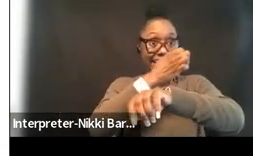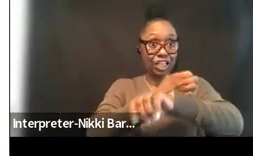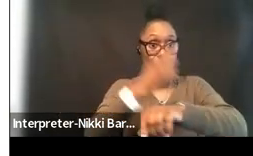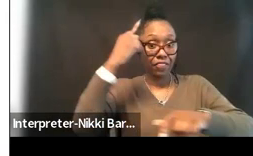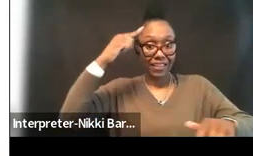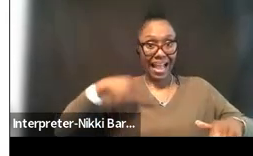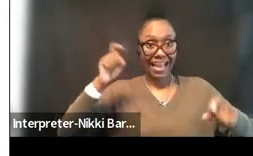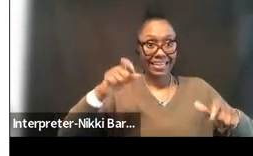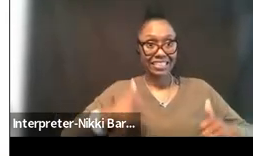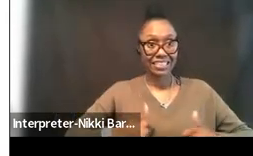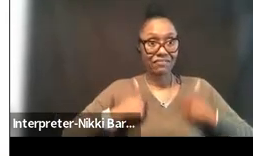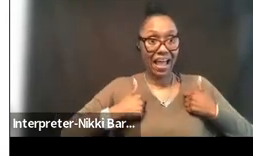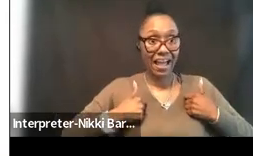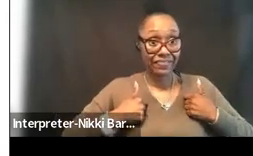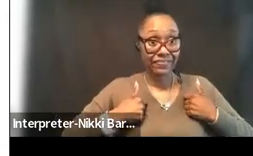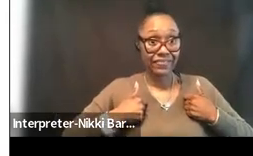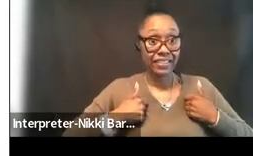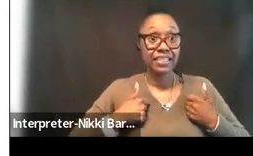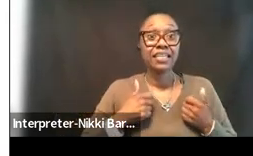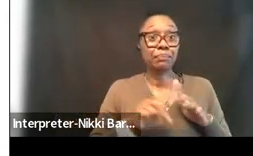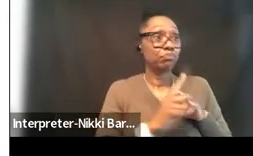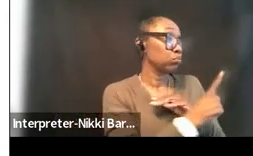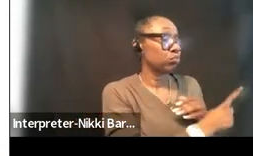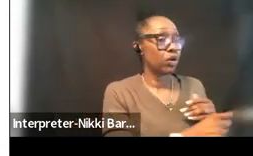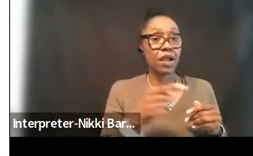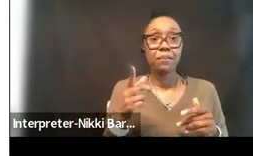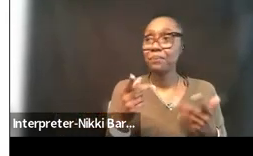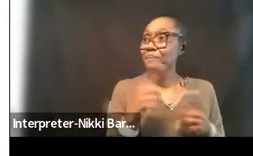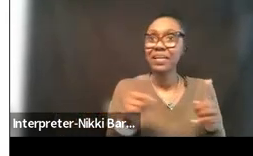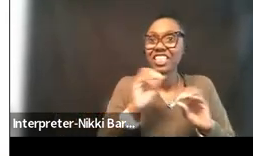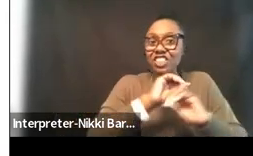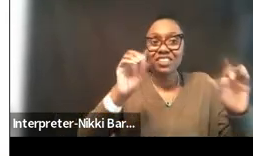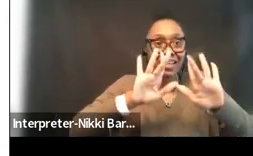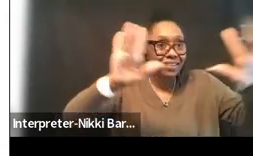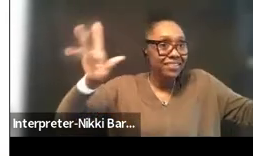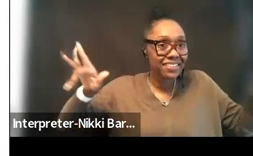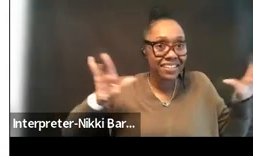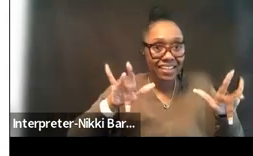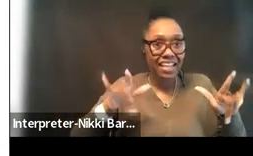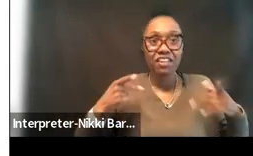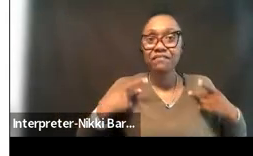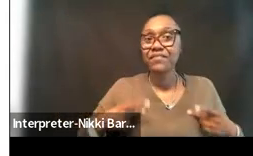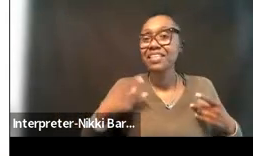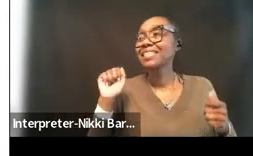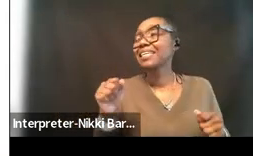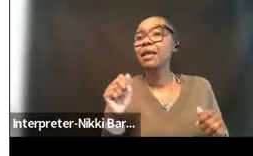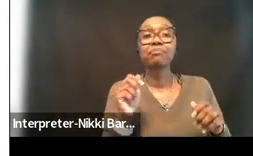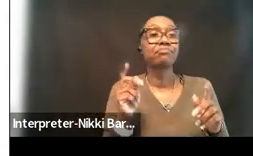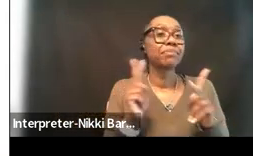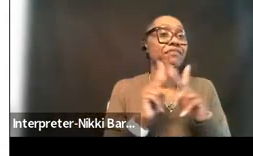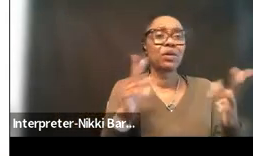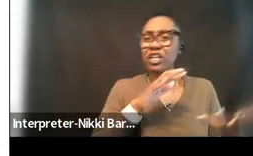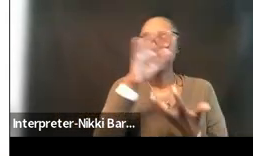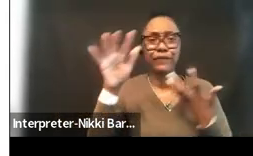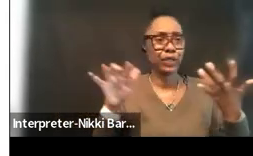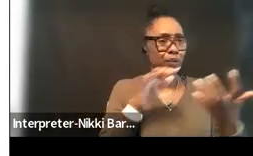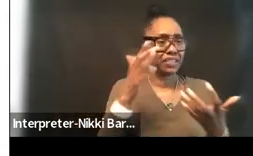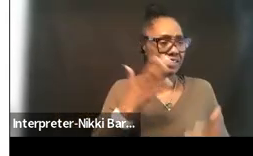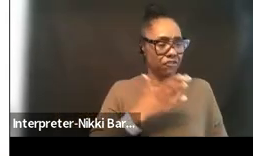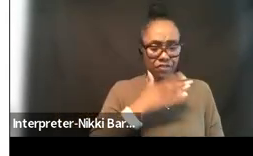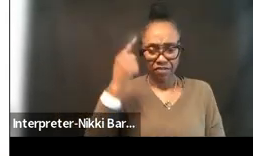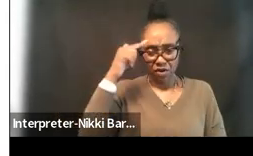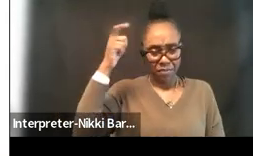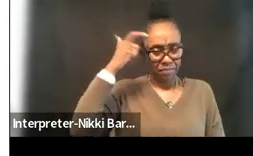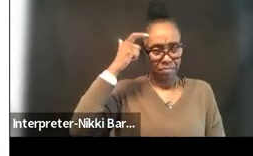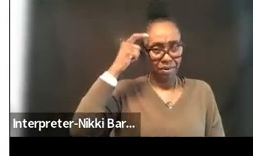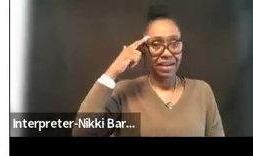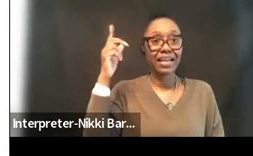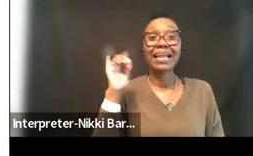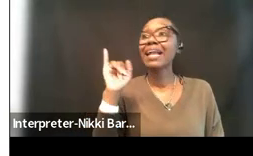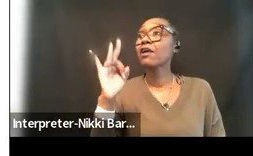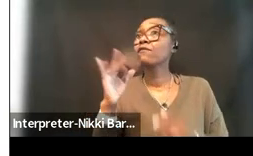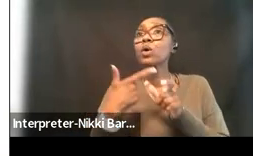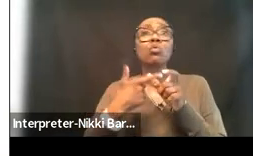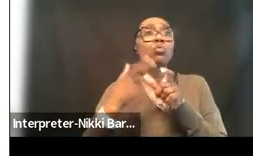However, when there is not actually something for us to survive physically, it can be very, confusing to our brain and because we let's say we're running away from smoke.